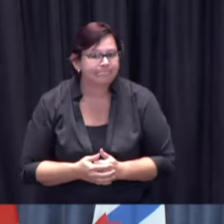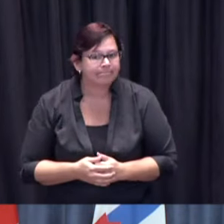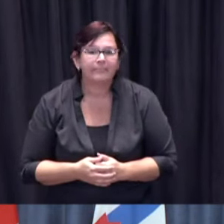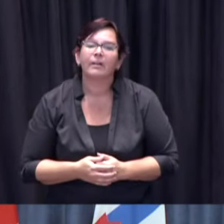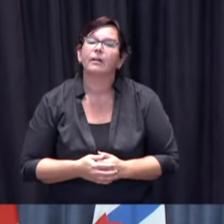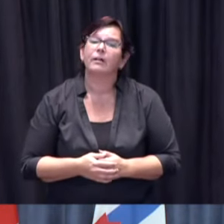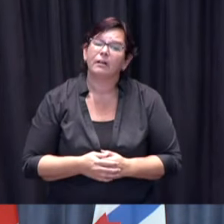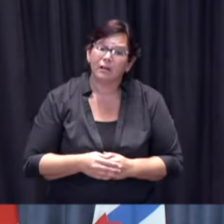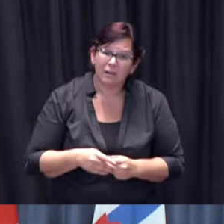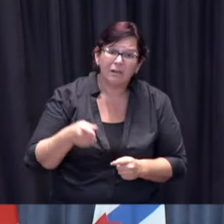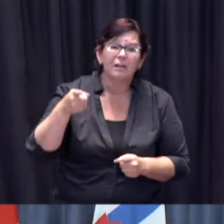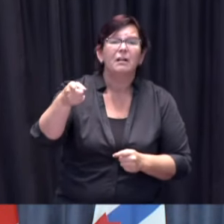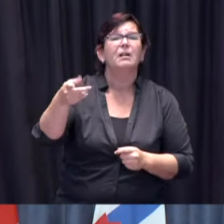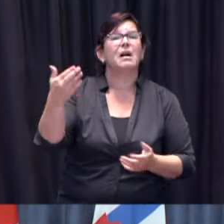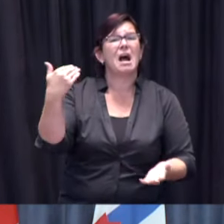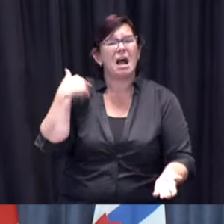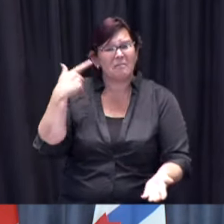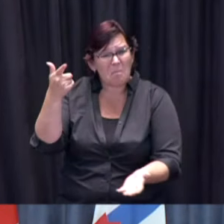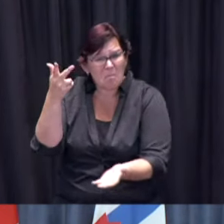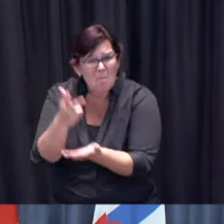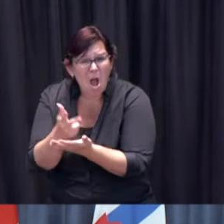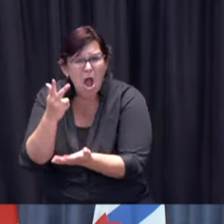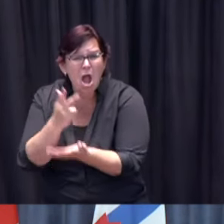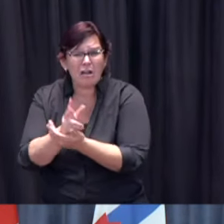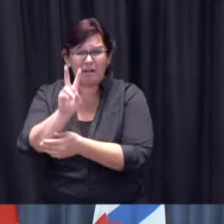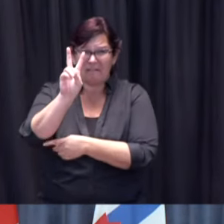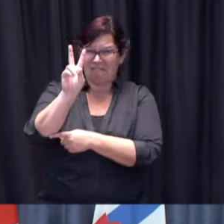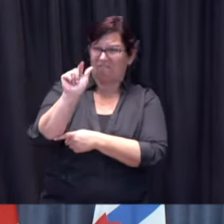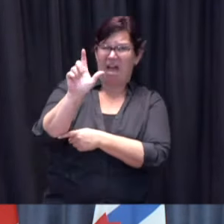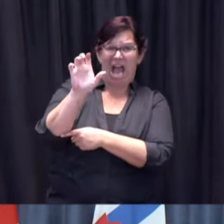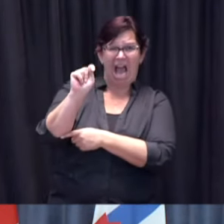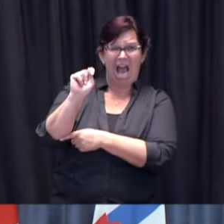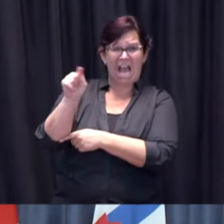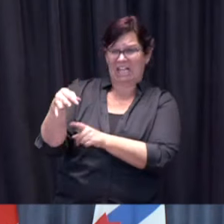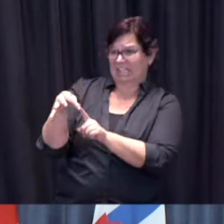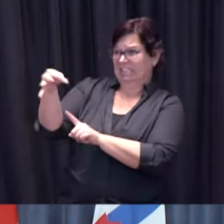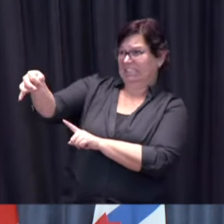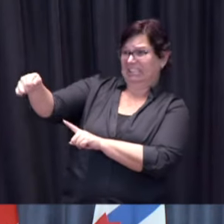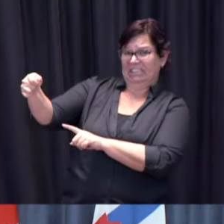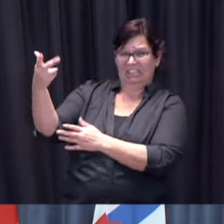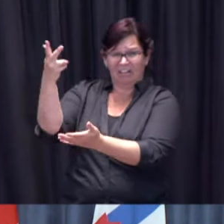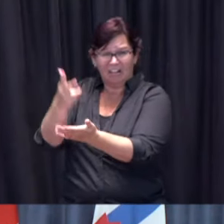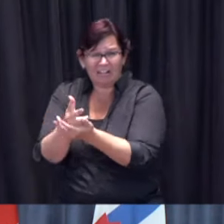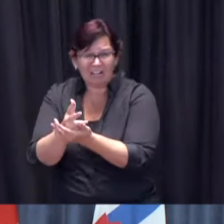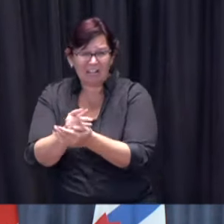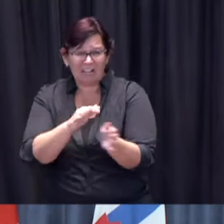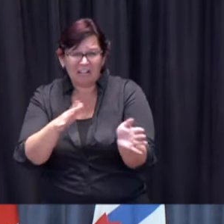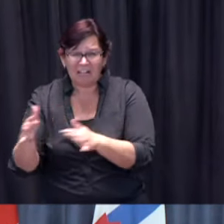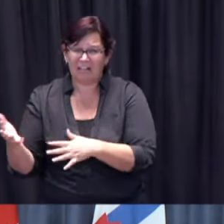spontaneous pop-up event we're dealing with here. We simply can't afford to take that risk.